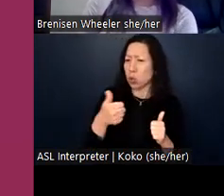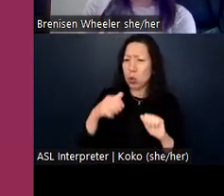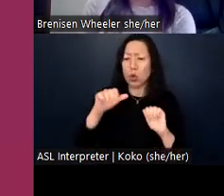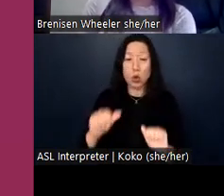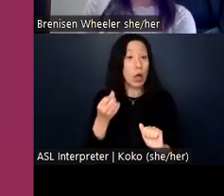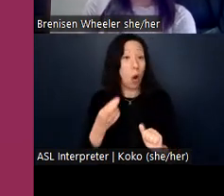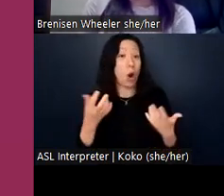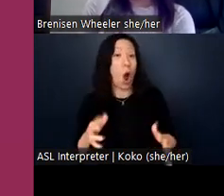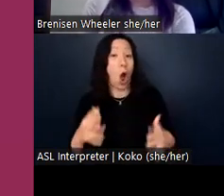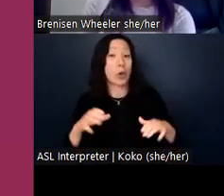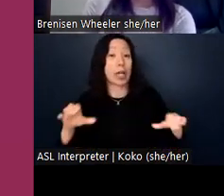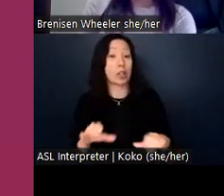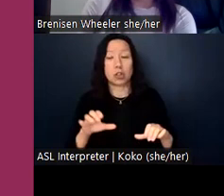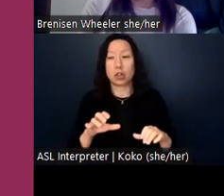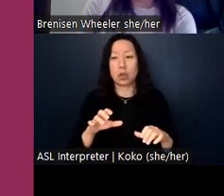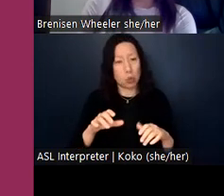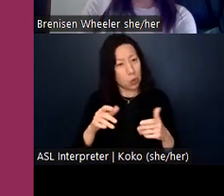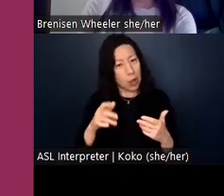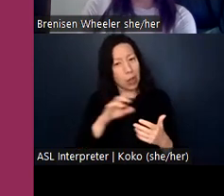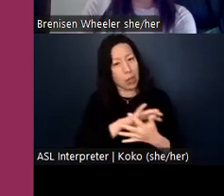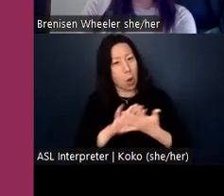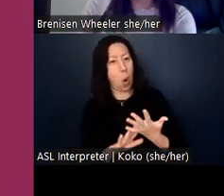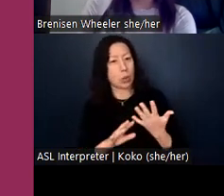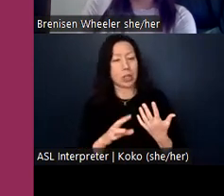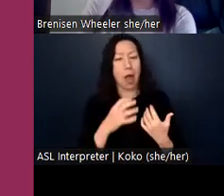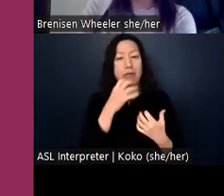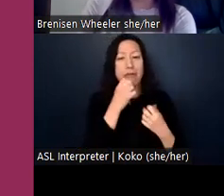13:21:38 For how you would support support survivor in your life.